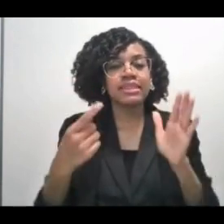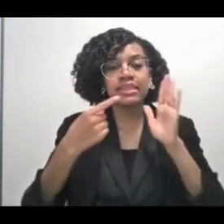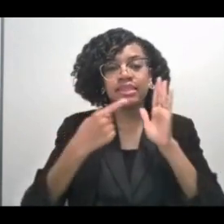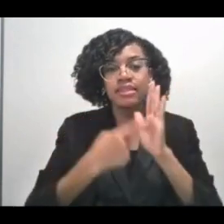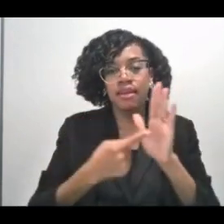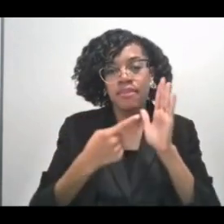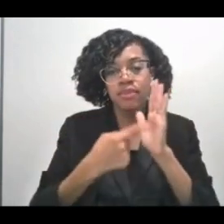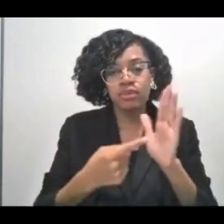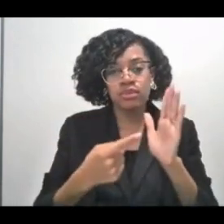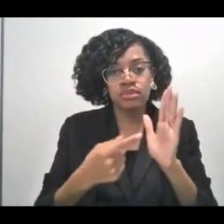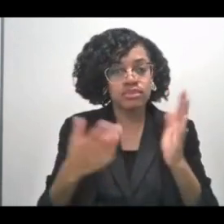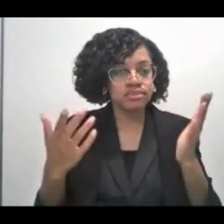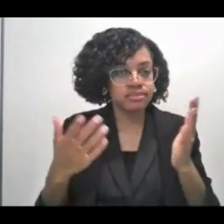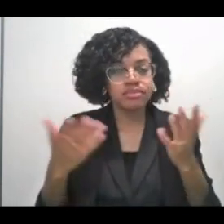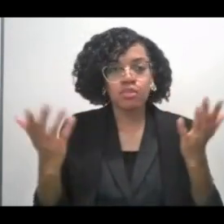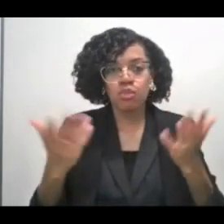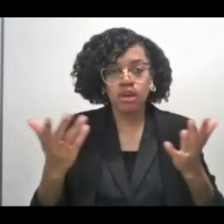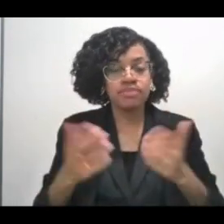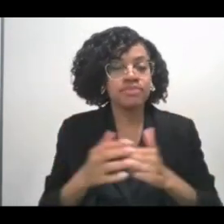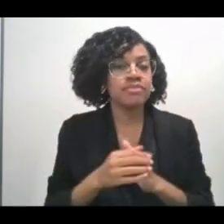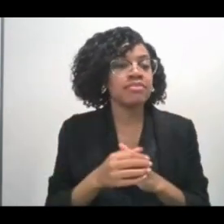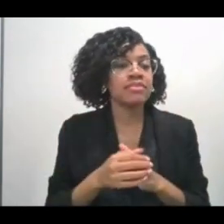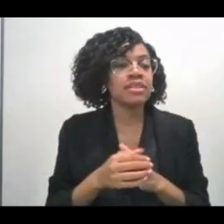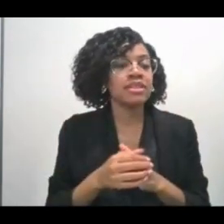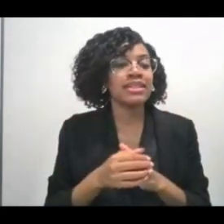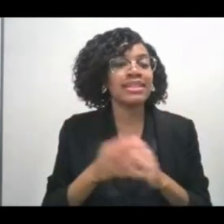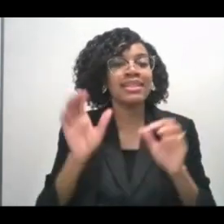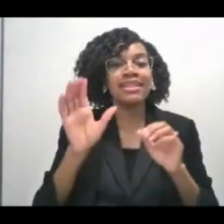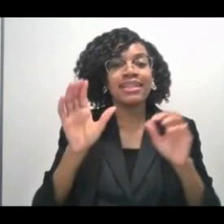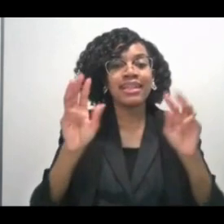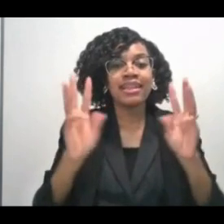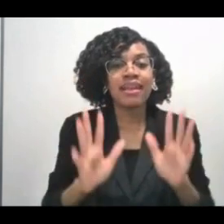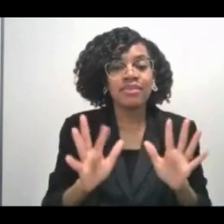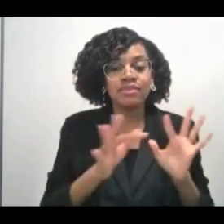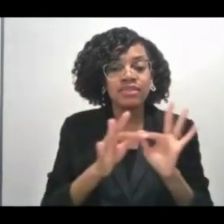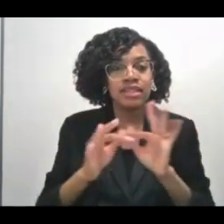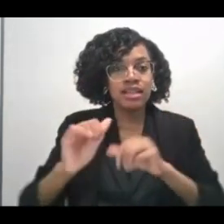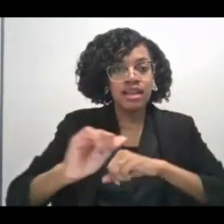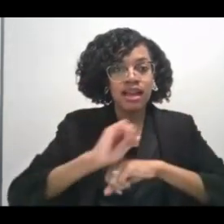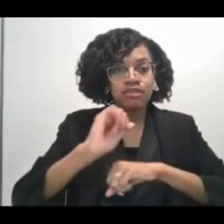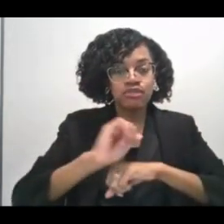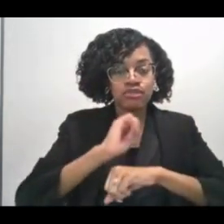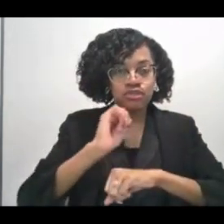impacts from climate related hazards. But those don't always